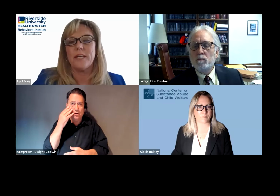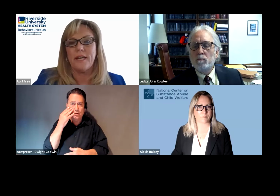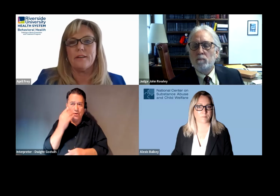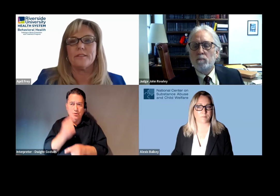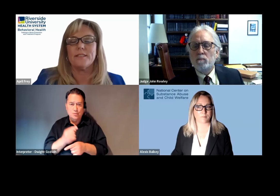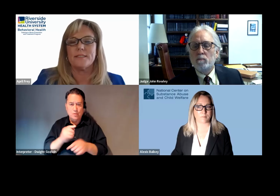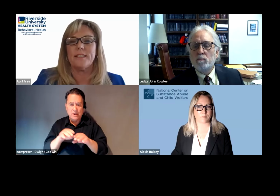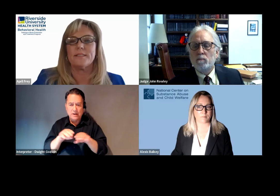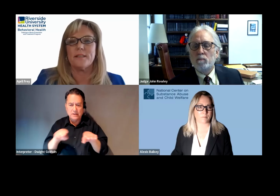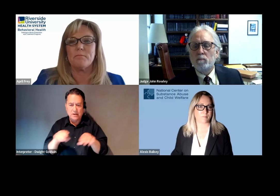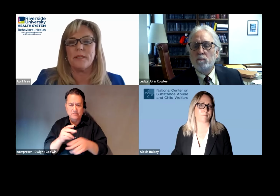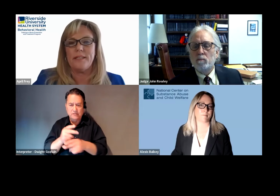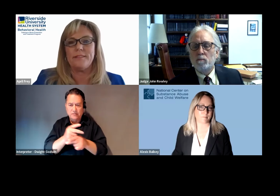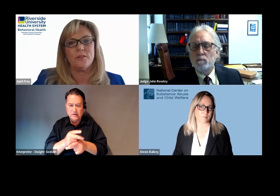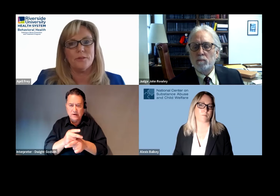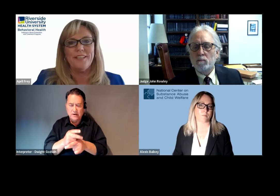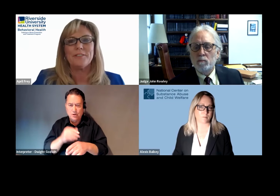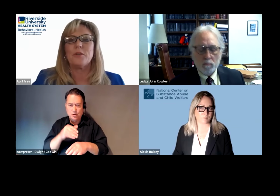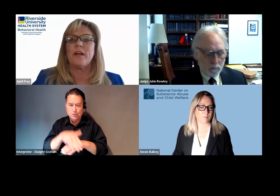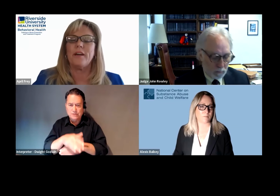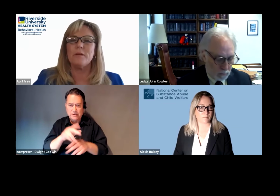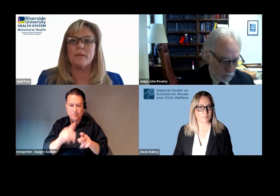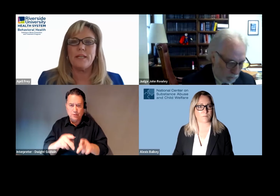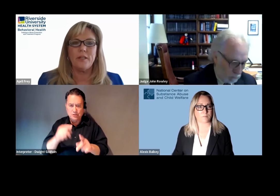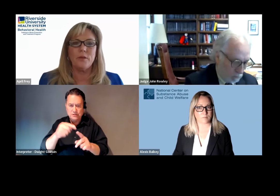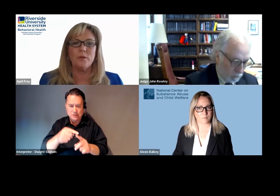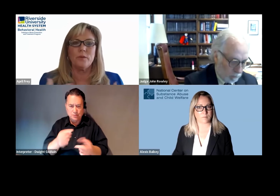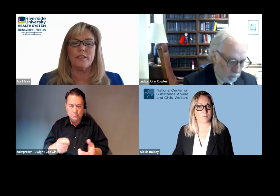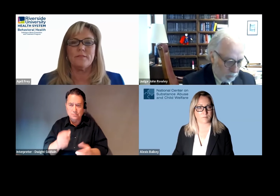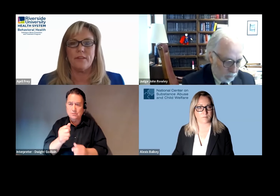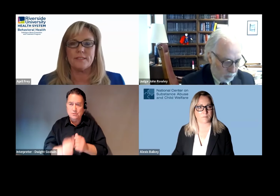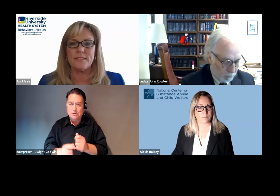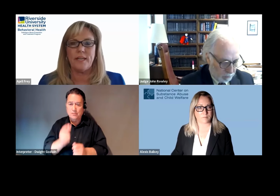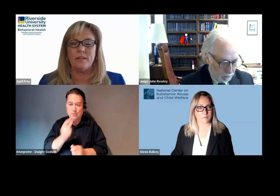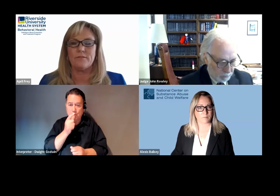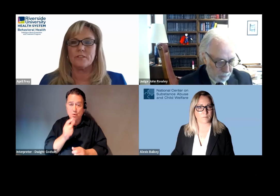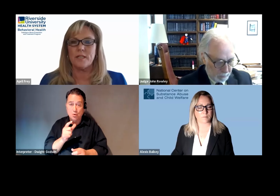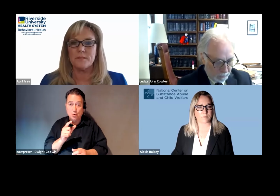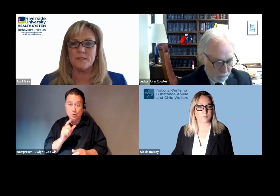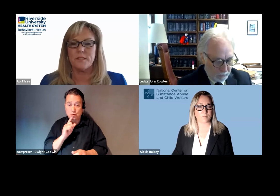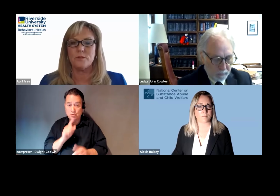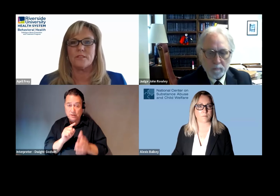of care to send somebody to." So everybody who is investigated for substance use